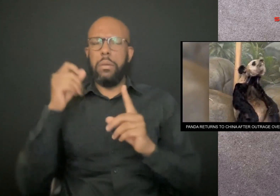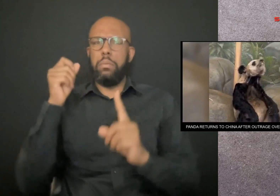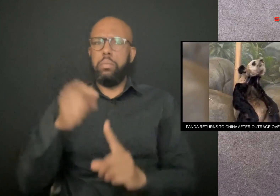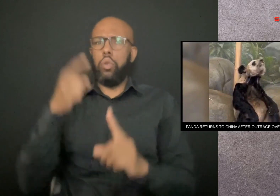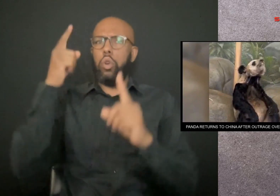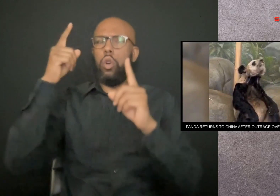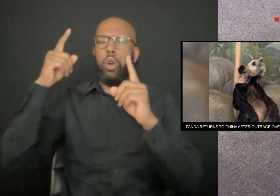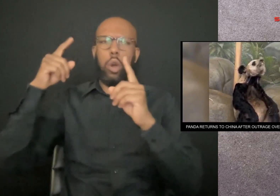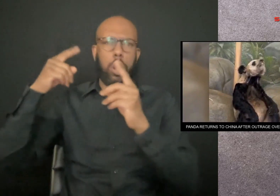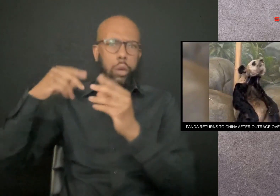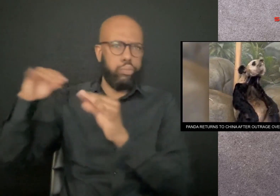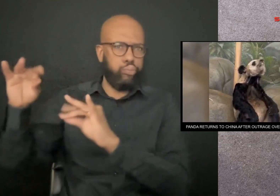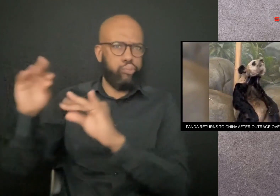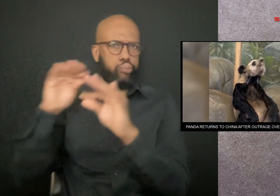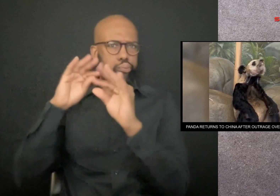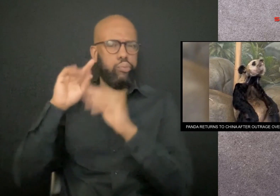and that sparked outrage in China.